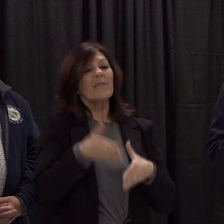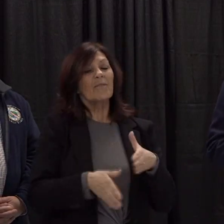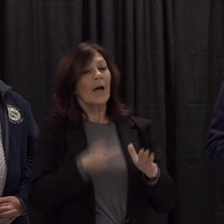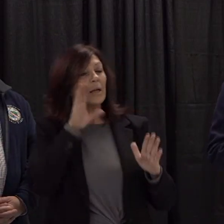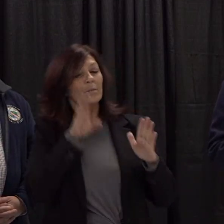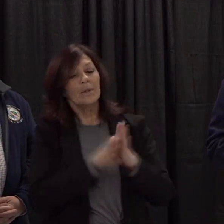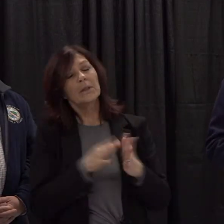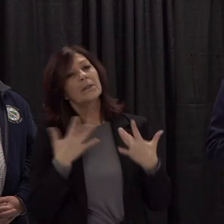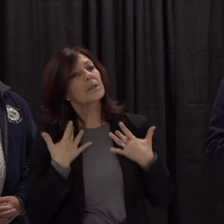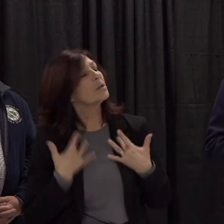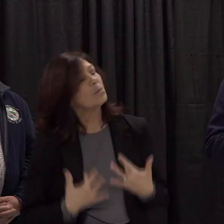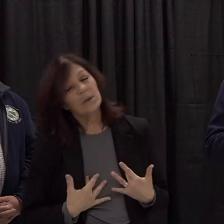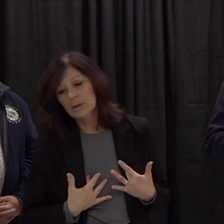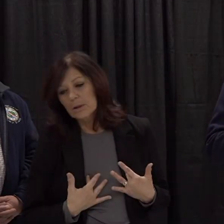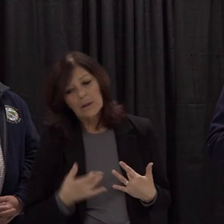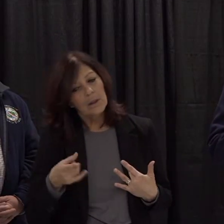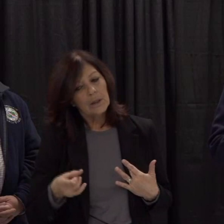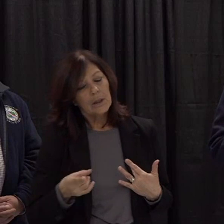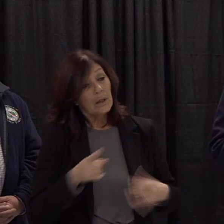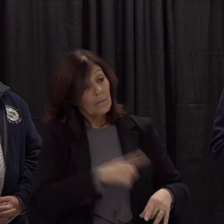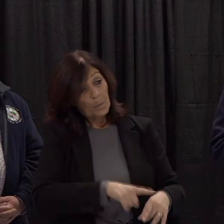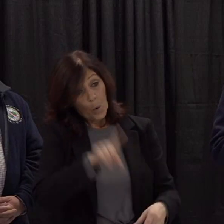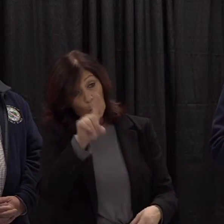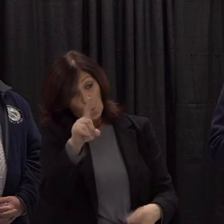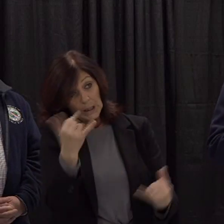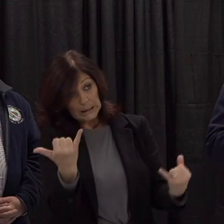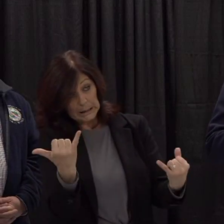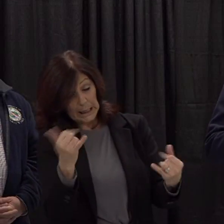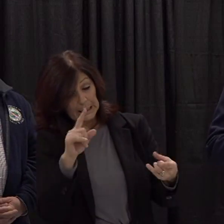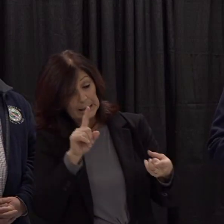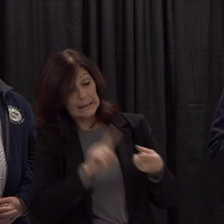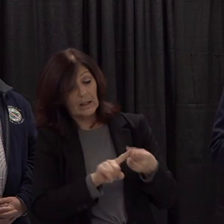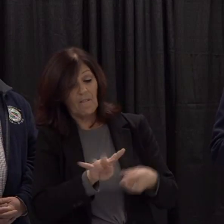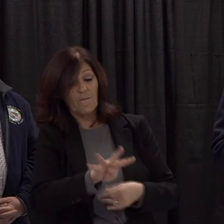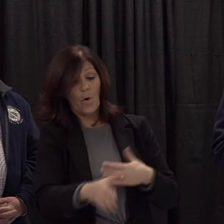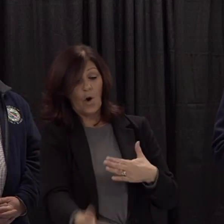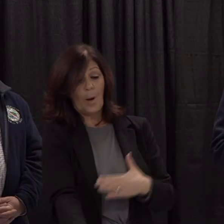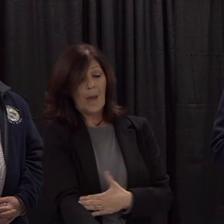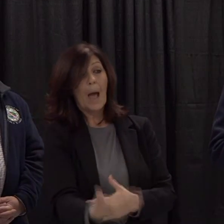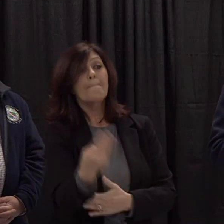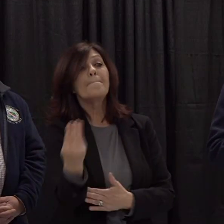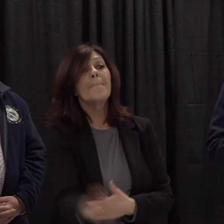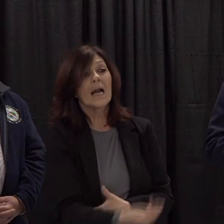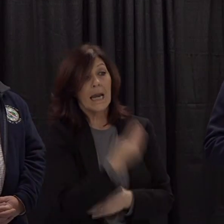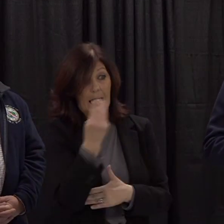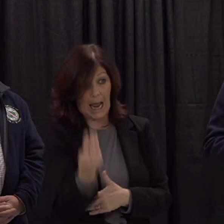very depressing, from 1:00 PM today to 4:00 AM on Monday.